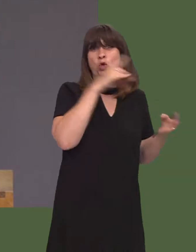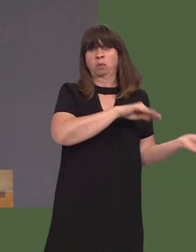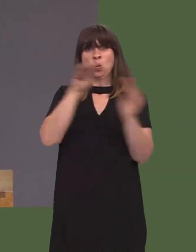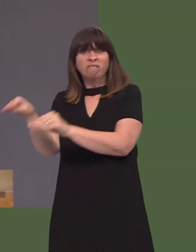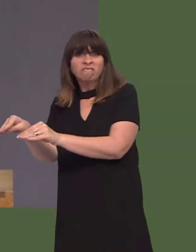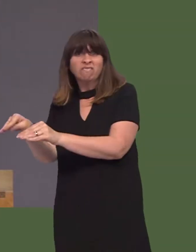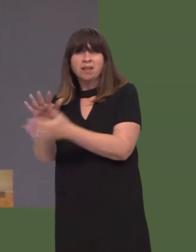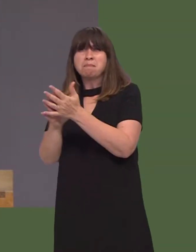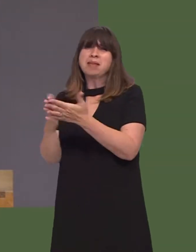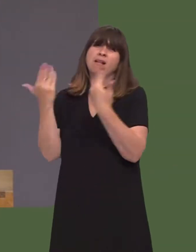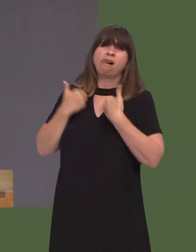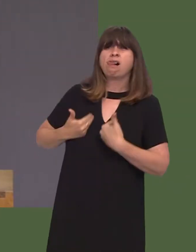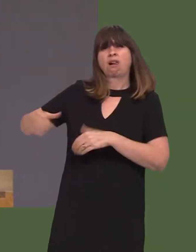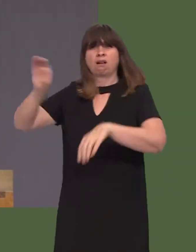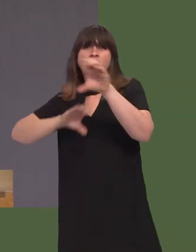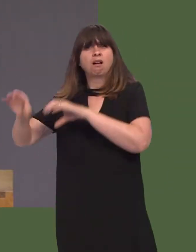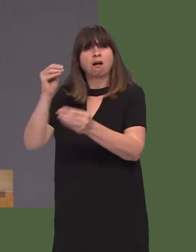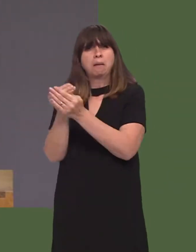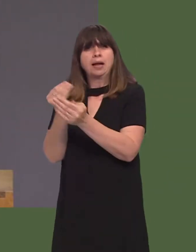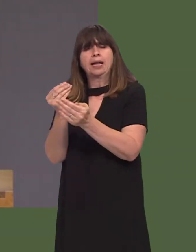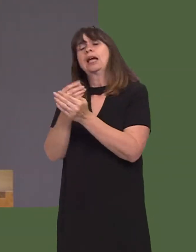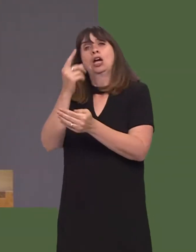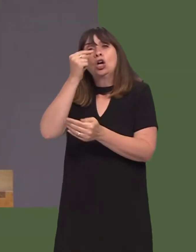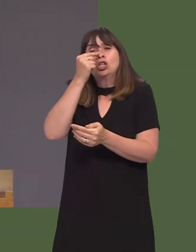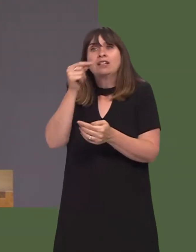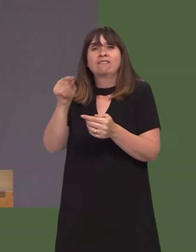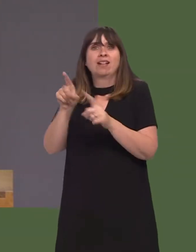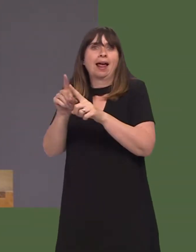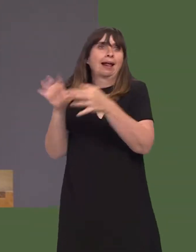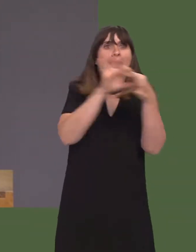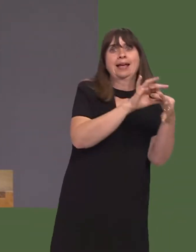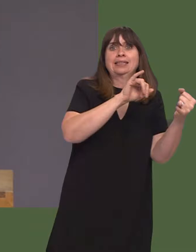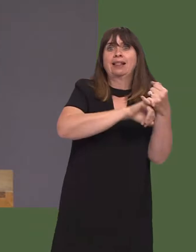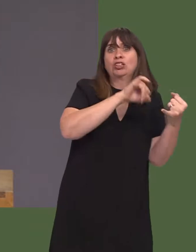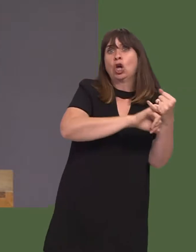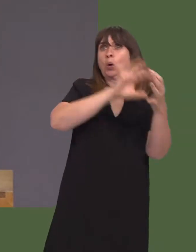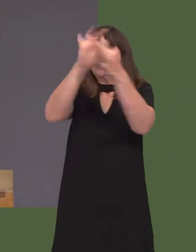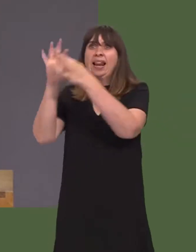move away, then this is an obvious hub to form a cluster of related industries. Without